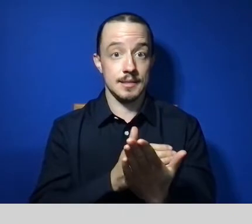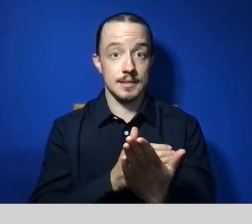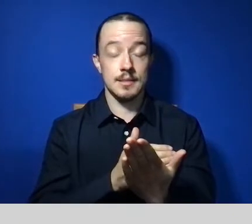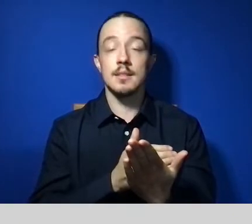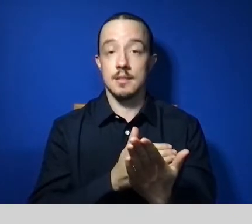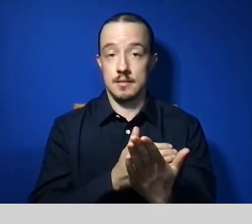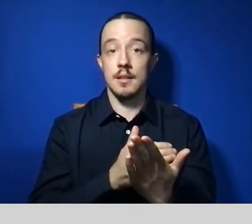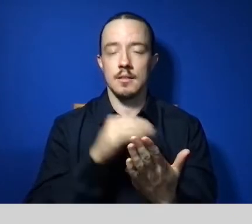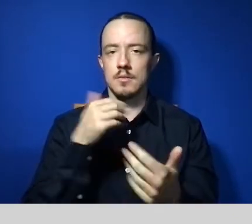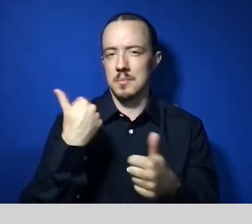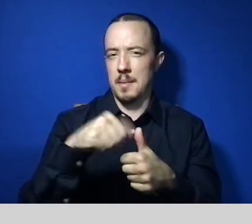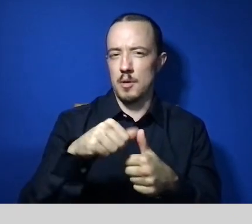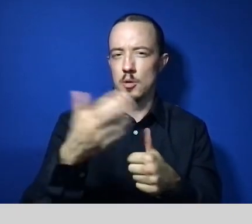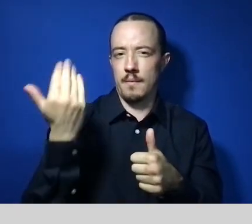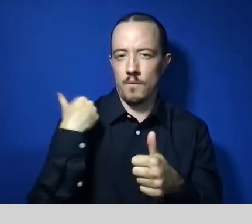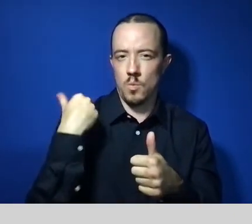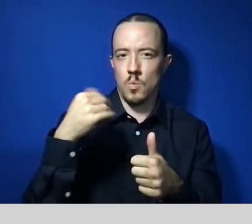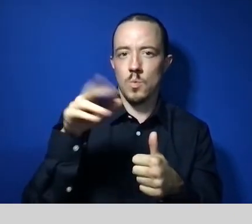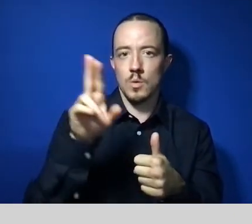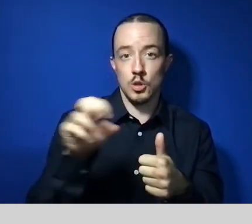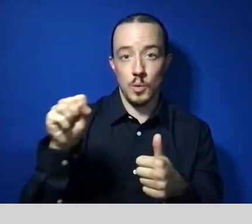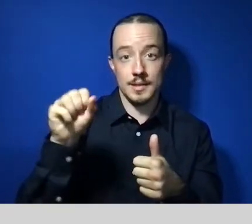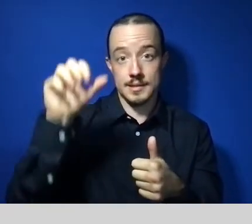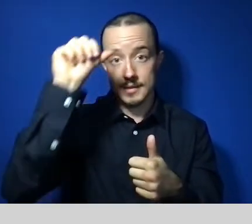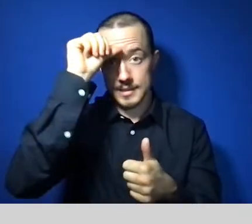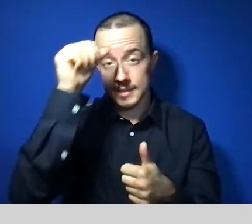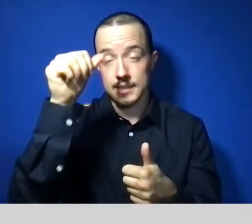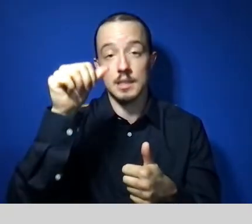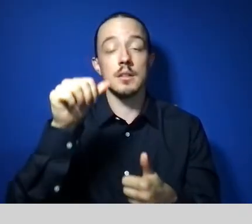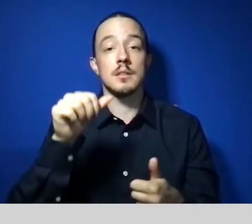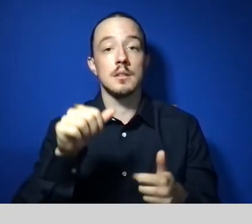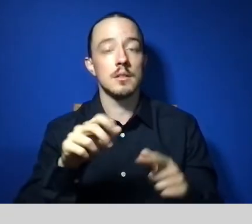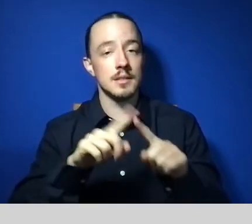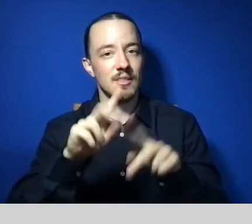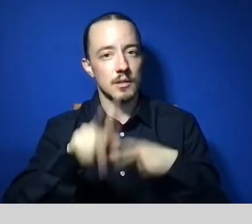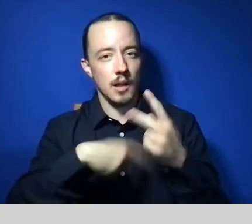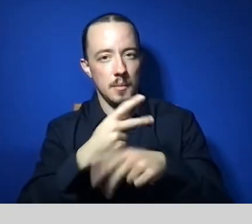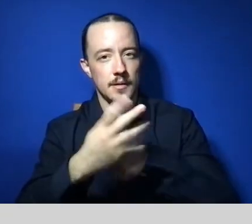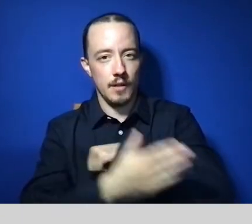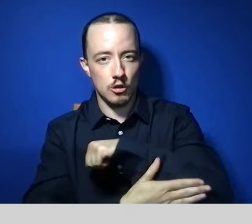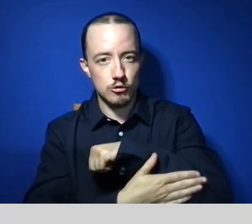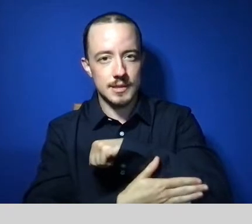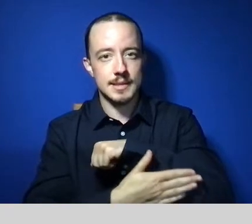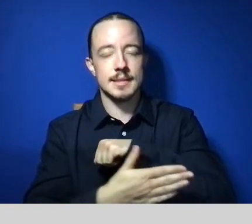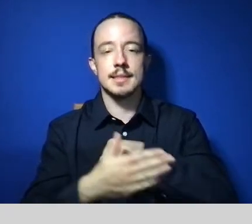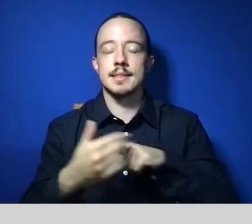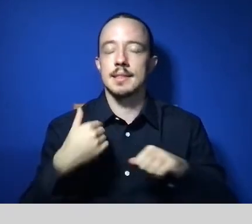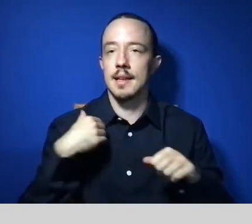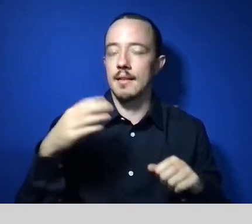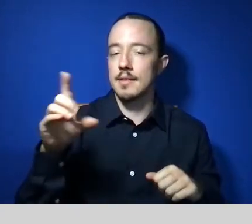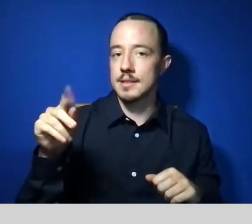I'm taking a subset of the data. Remember our data is like, there's various countries. There's a date